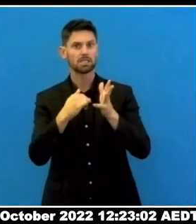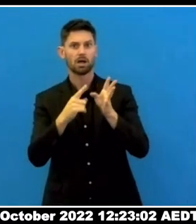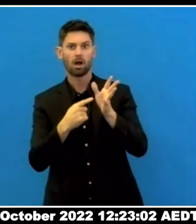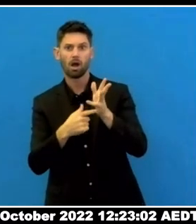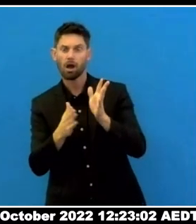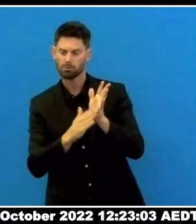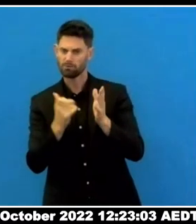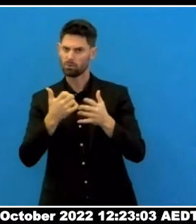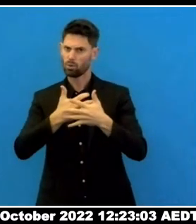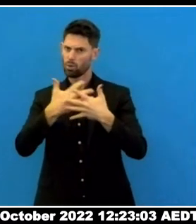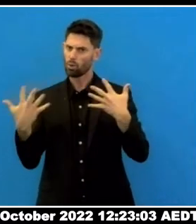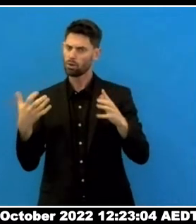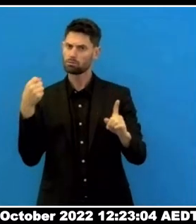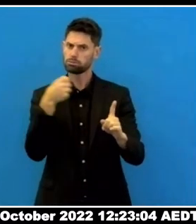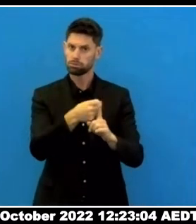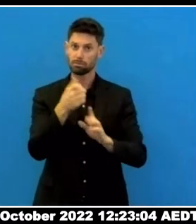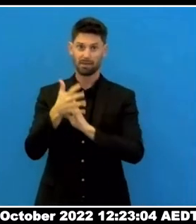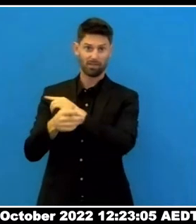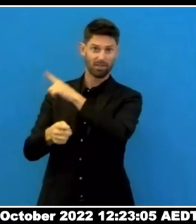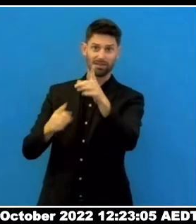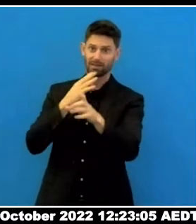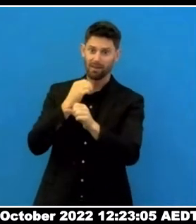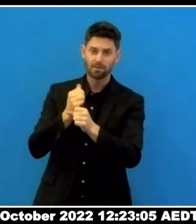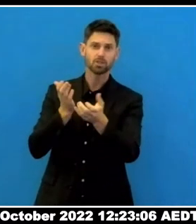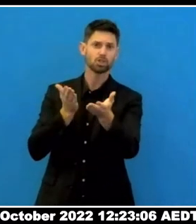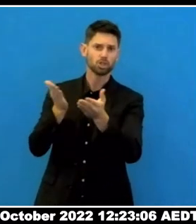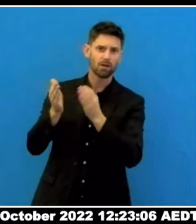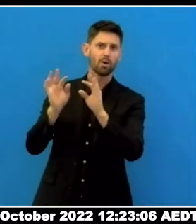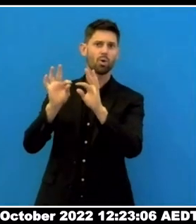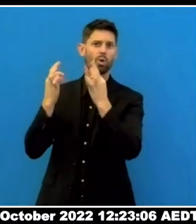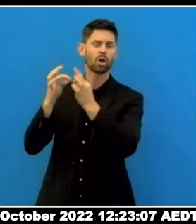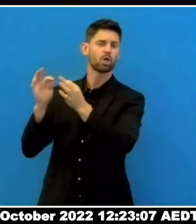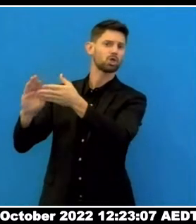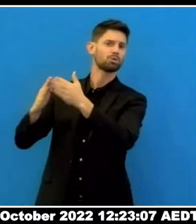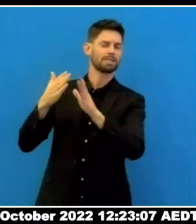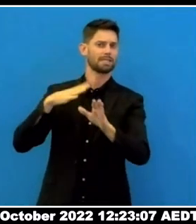the best support for individuals, families and the community where the impact occurs.